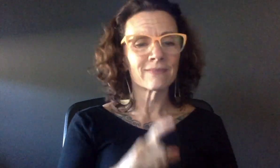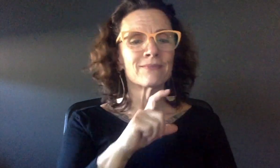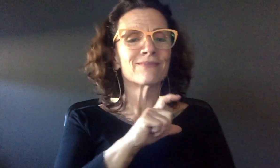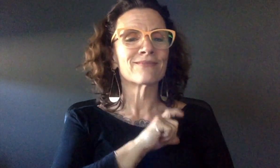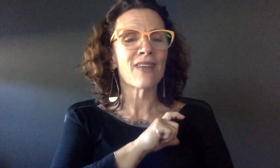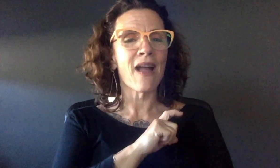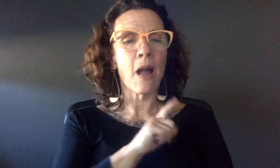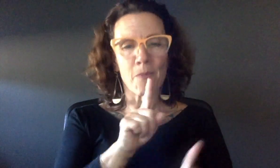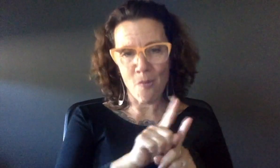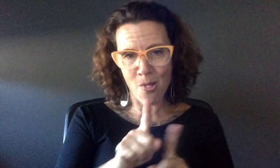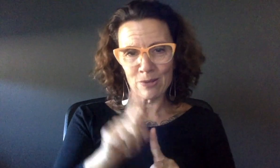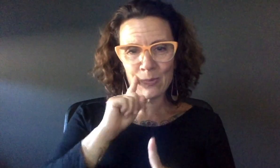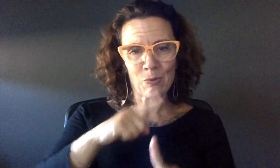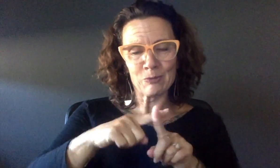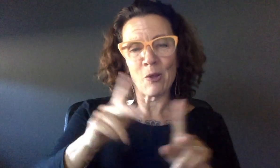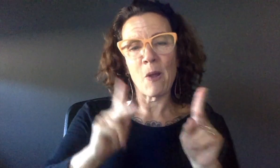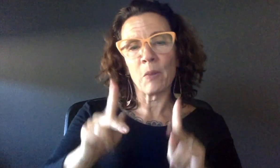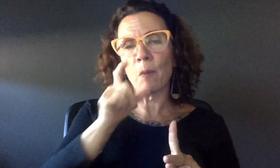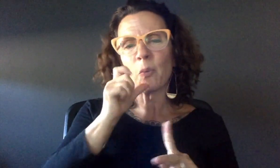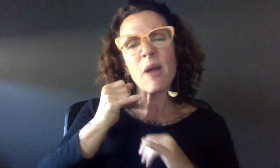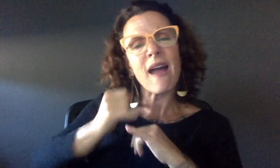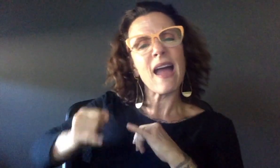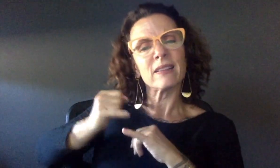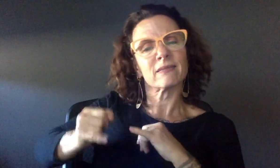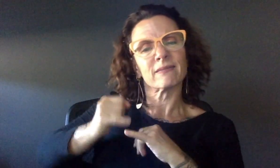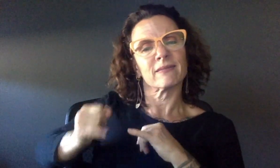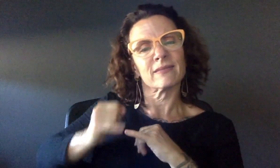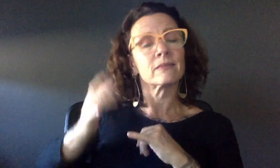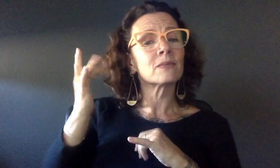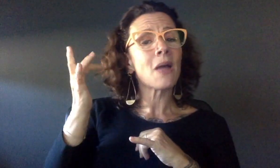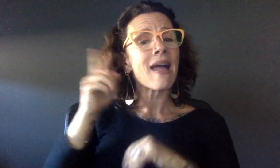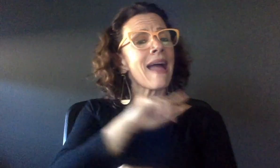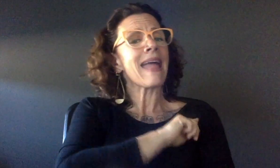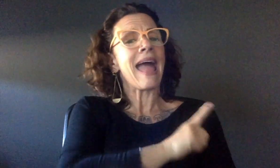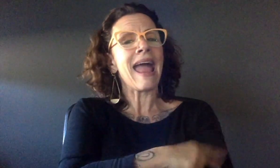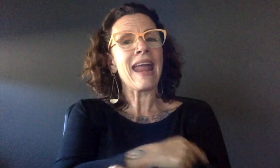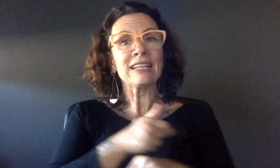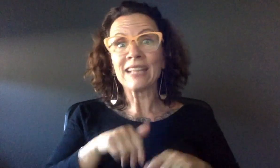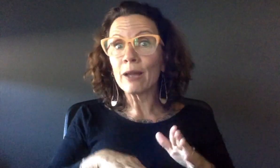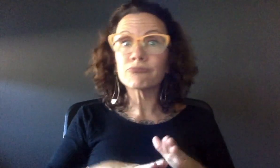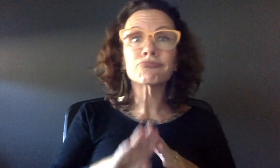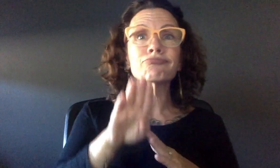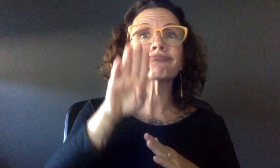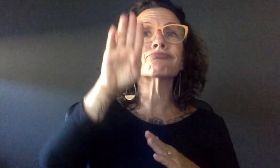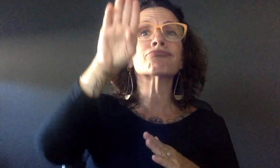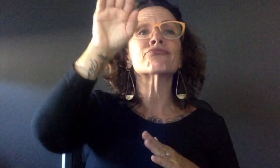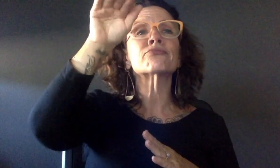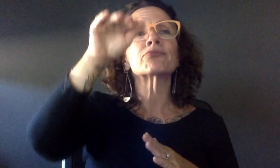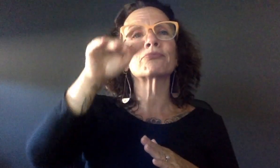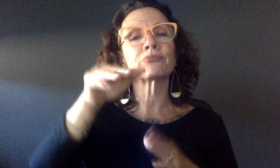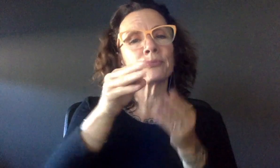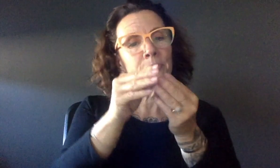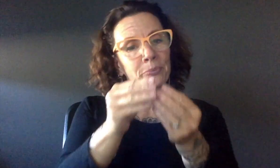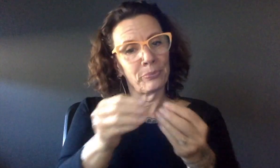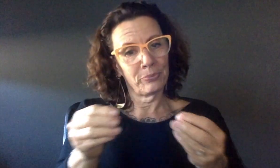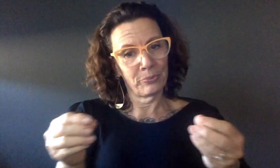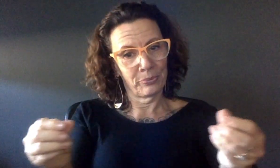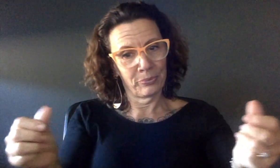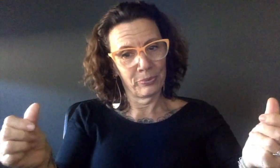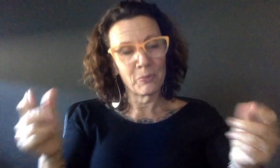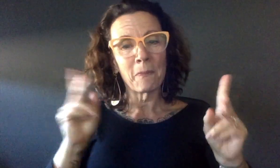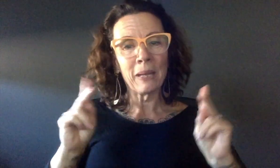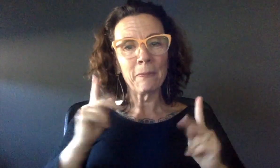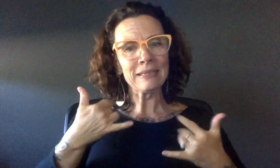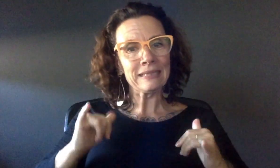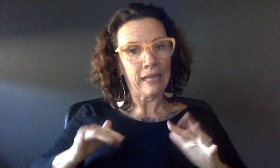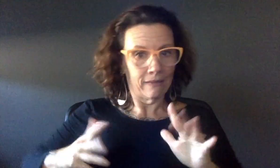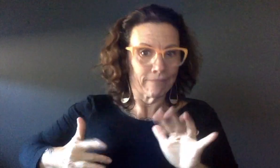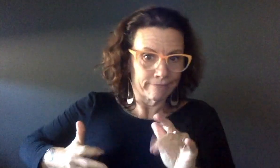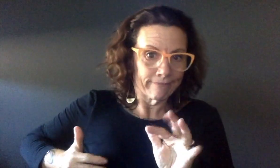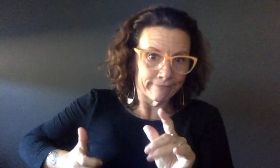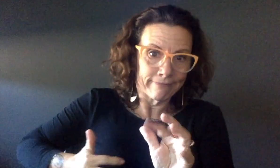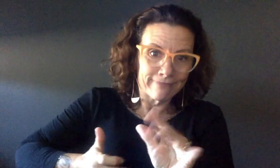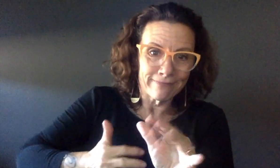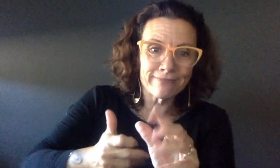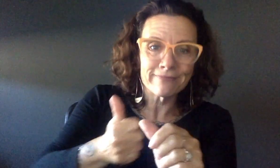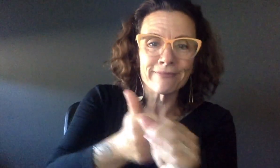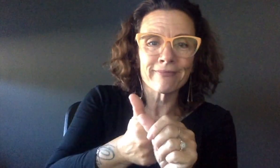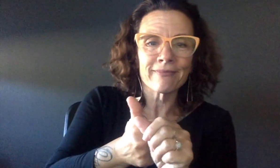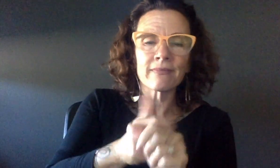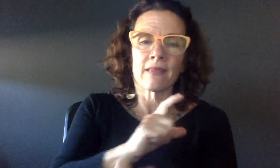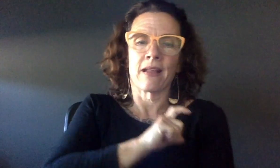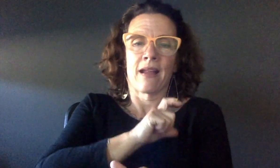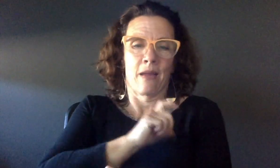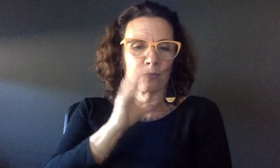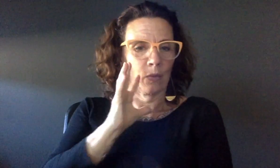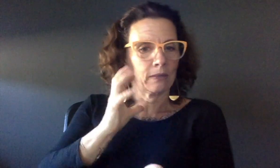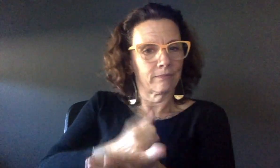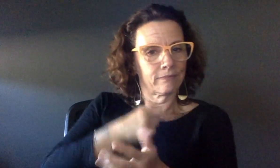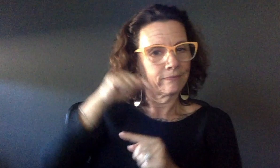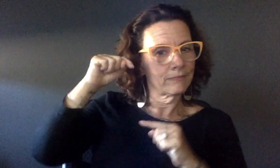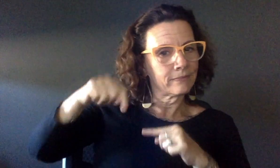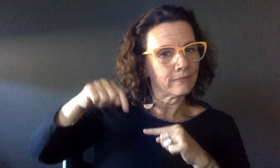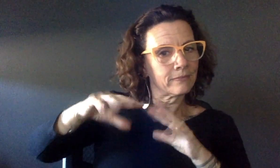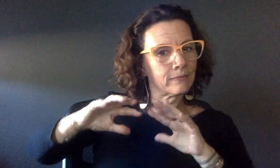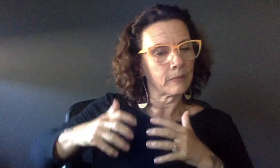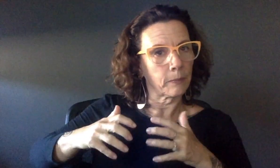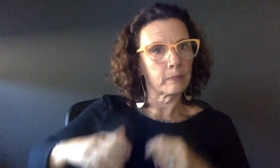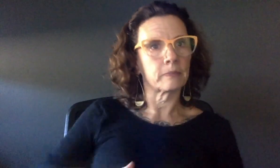cops target folks at the end of actions as energy dissipates.